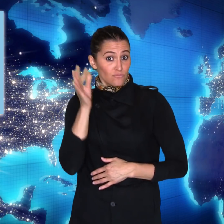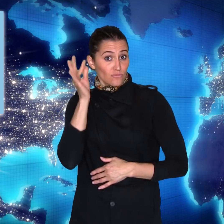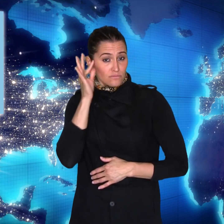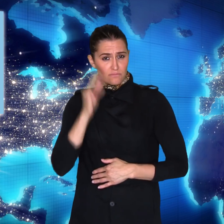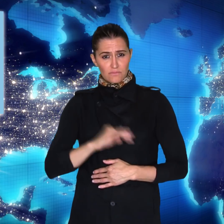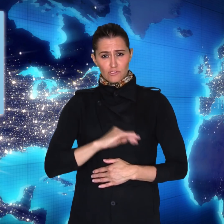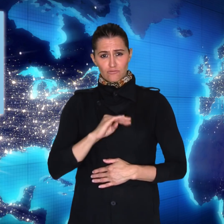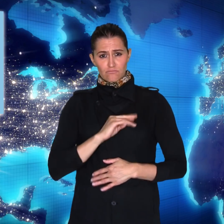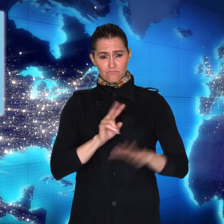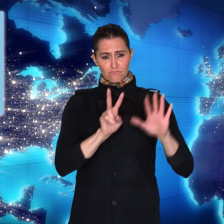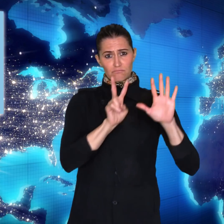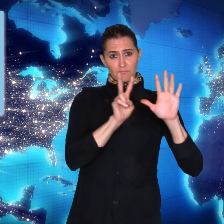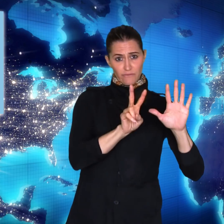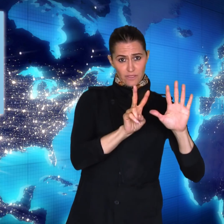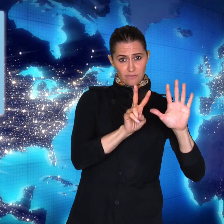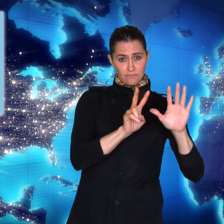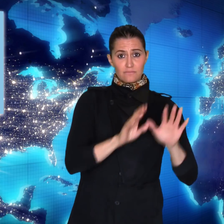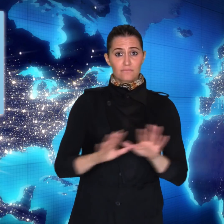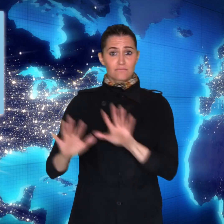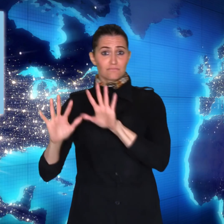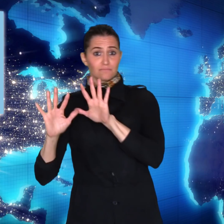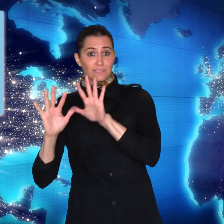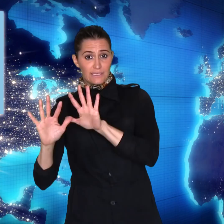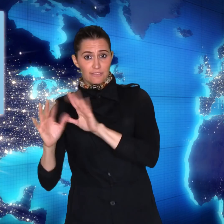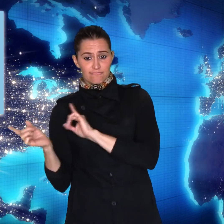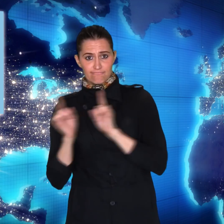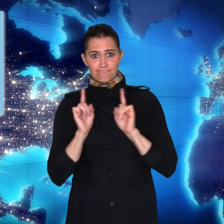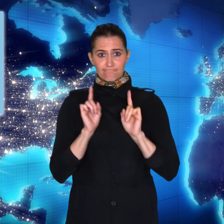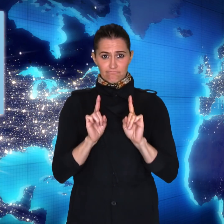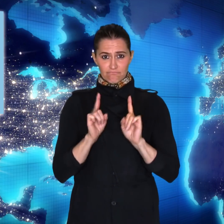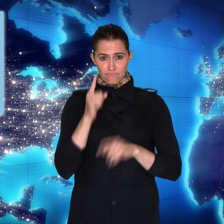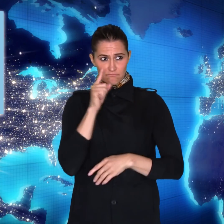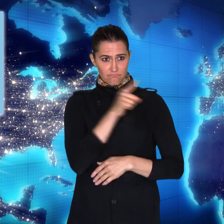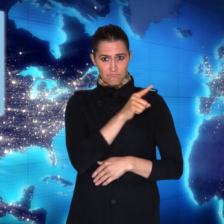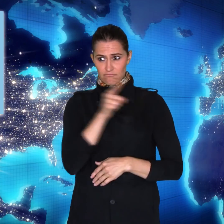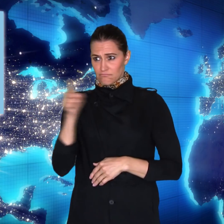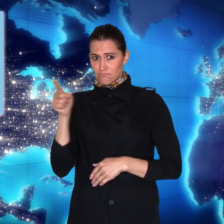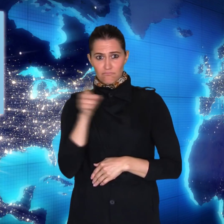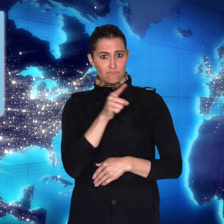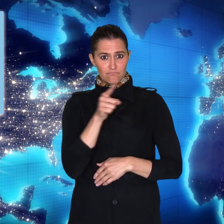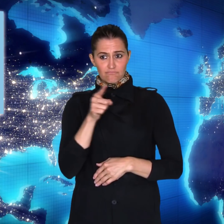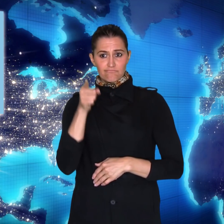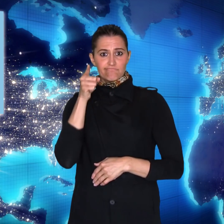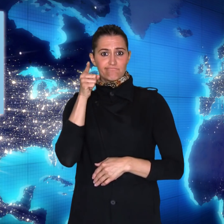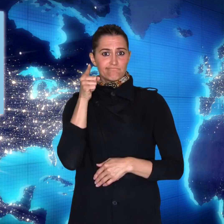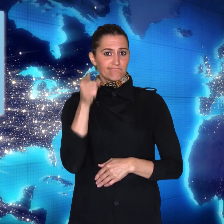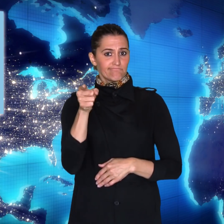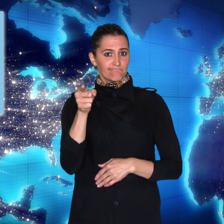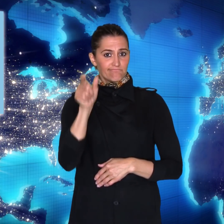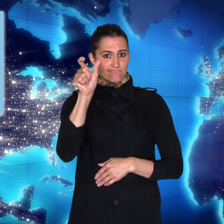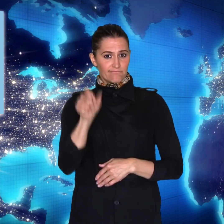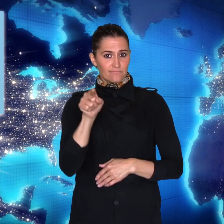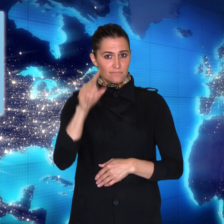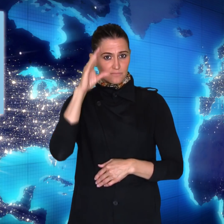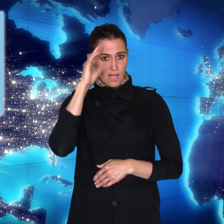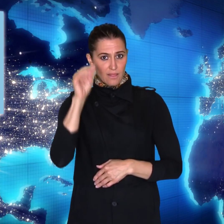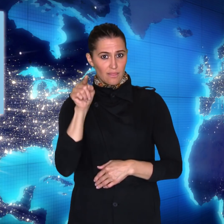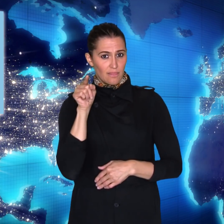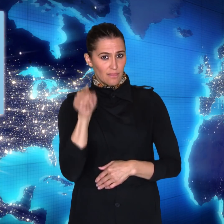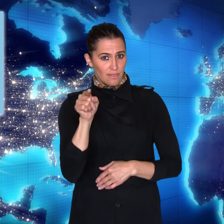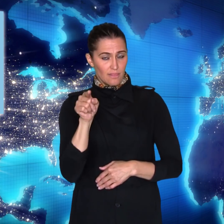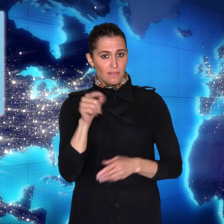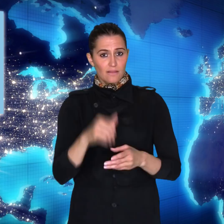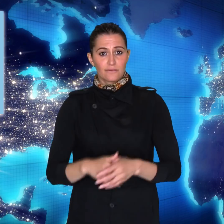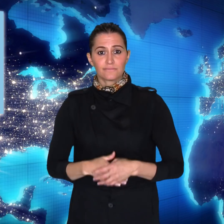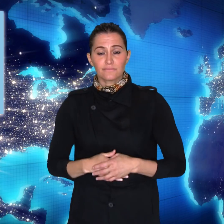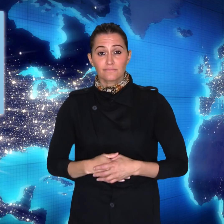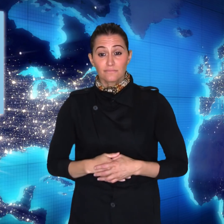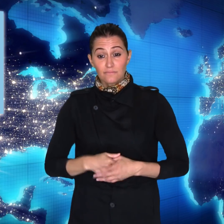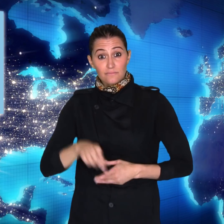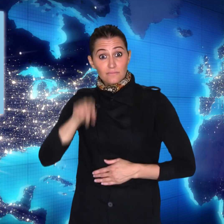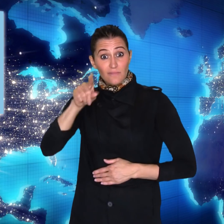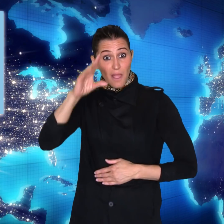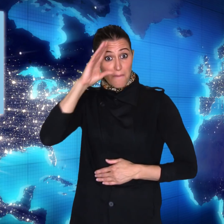When he was drunk, he physically and